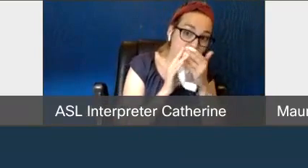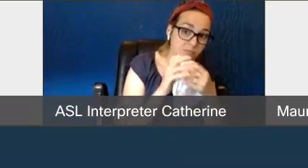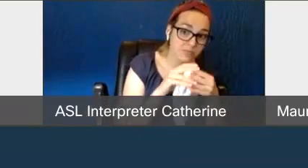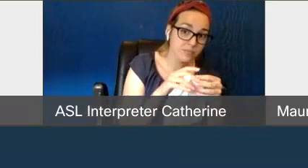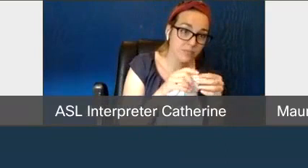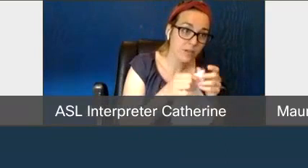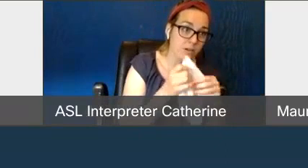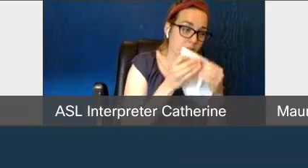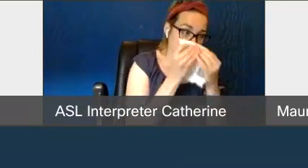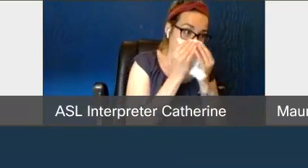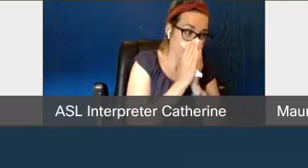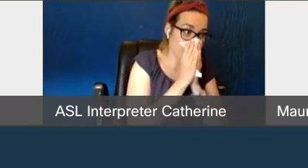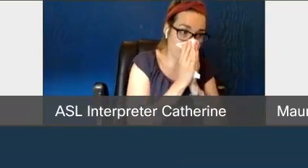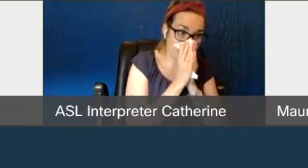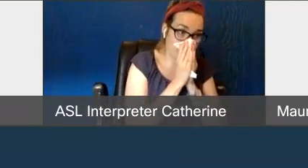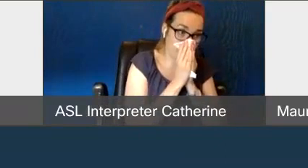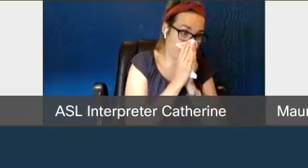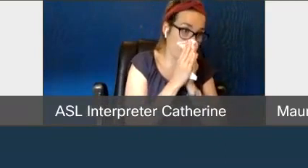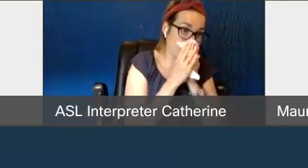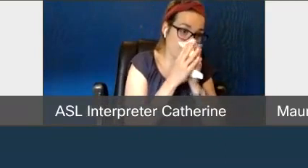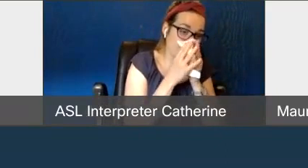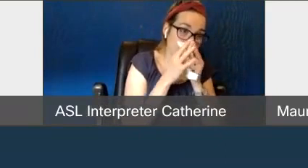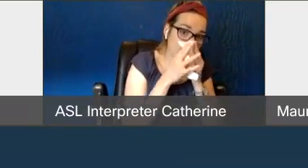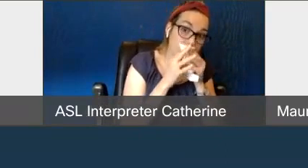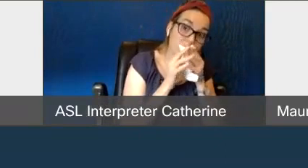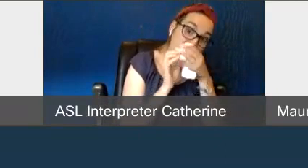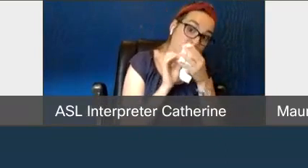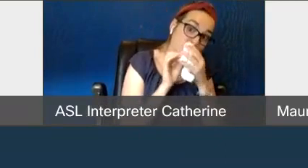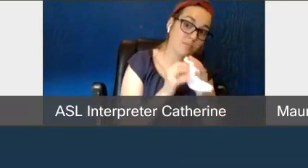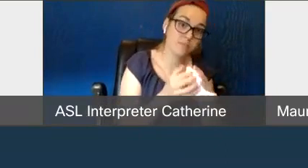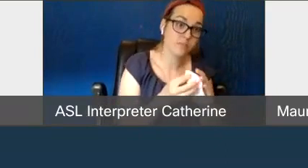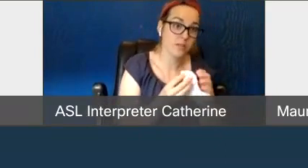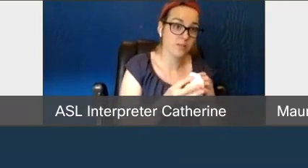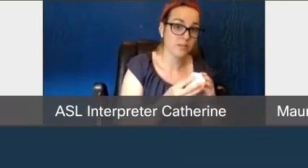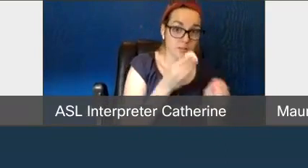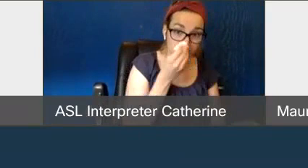back and forth to work, getting back and forth to court, getting back and forth to their agencies and treatment